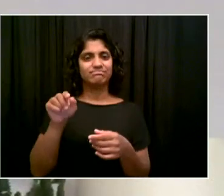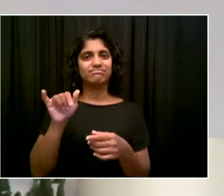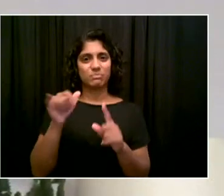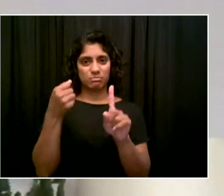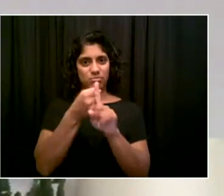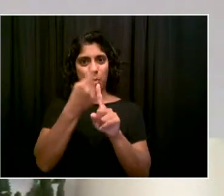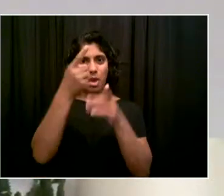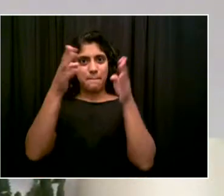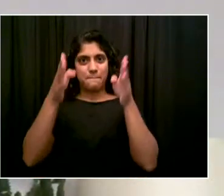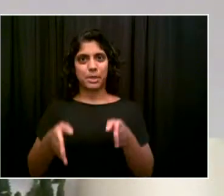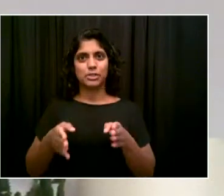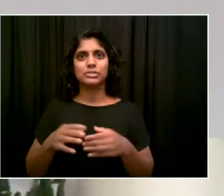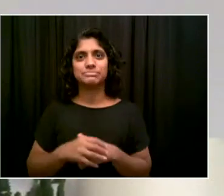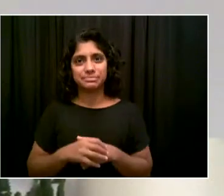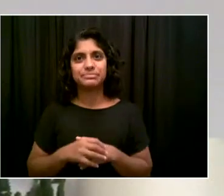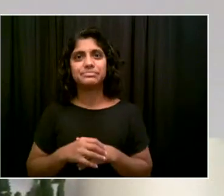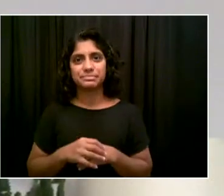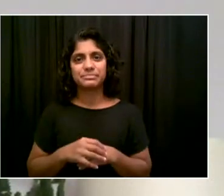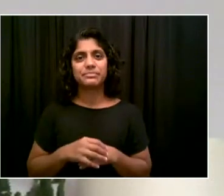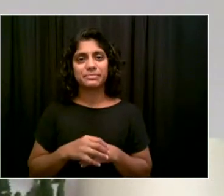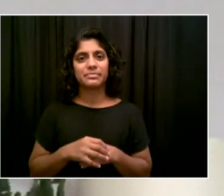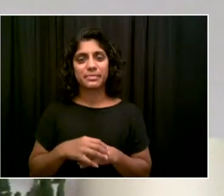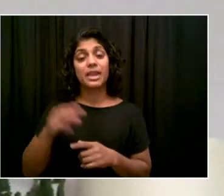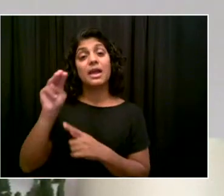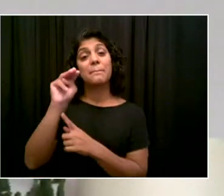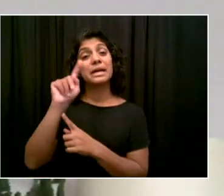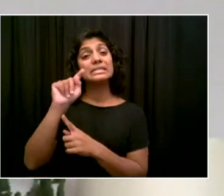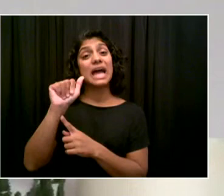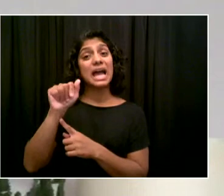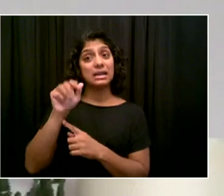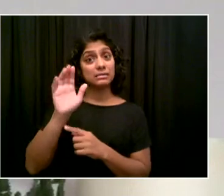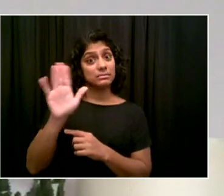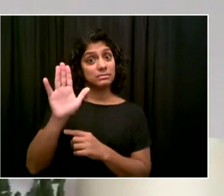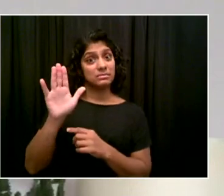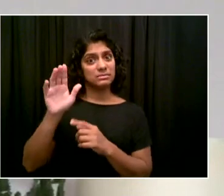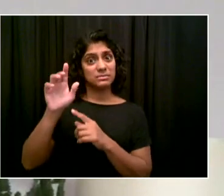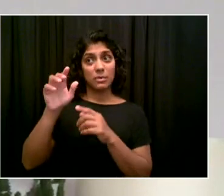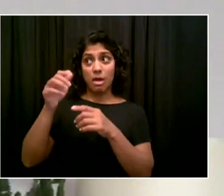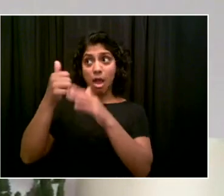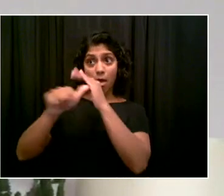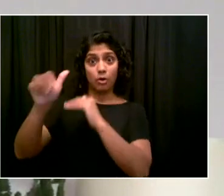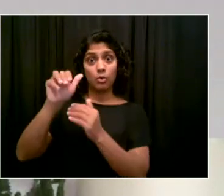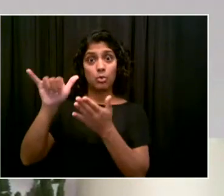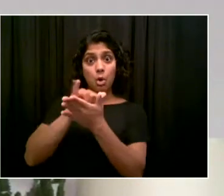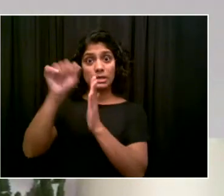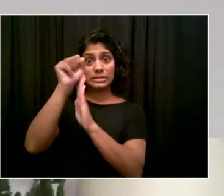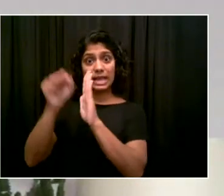EVERYBODY TO GET ON BOARD AND MAKE THE STATE TO MAKE SERIOUS INVESTMENT AND